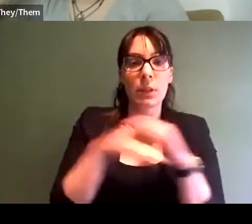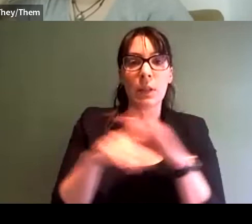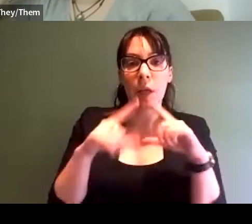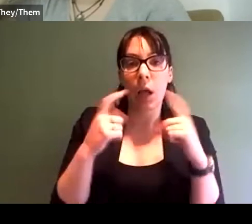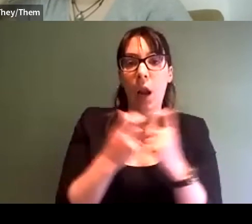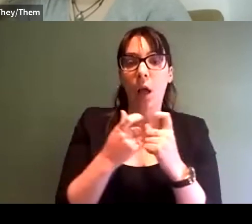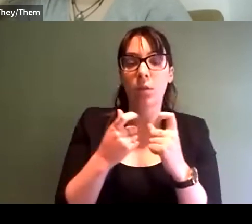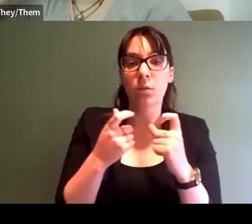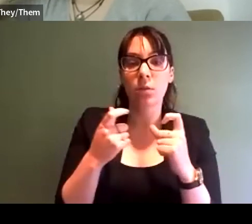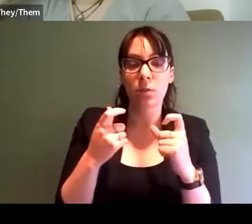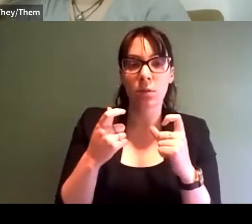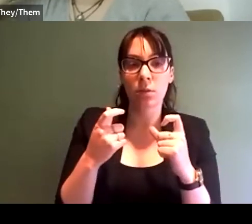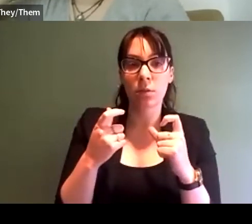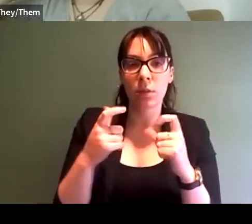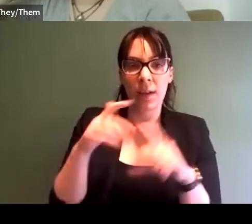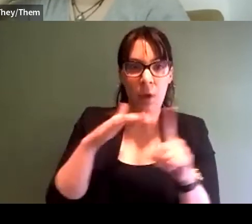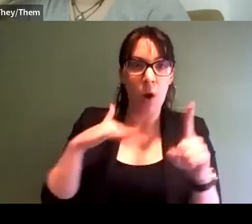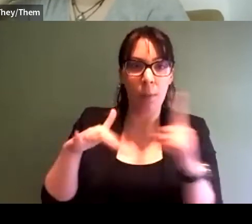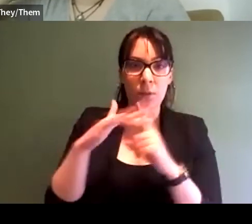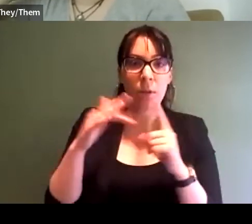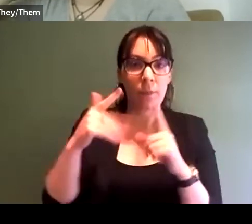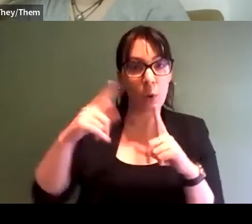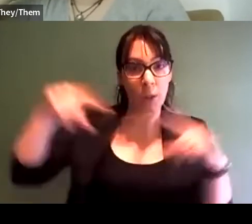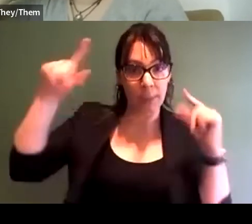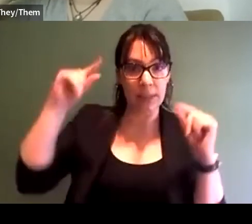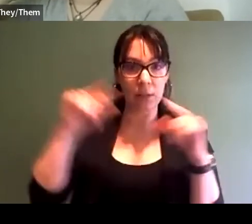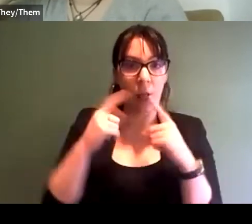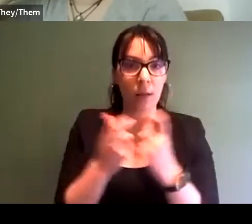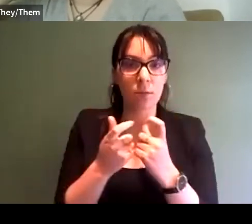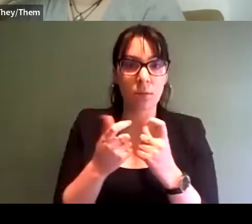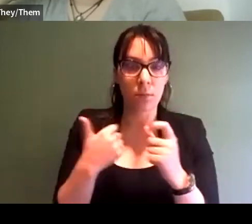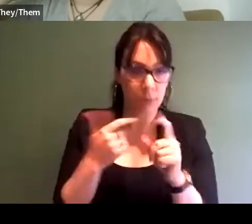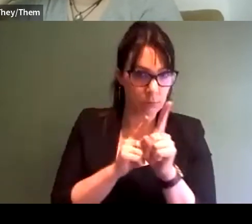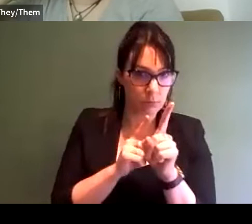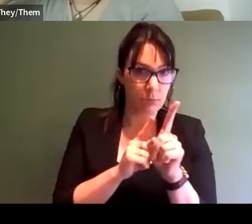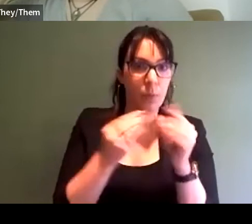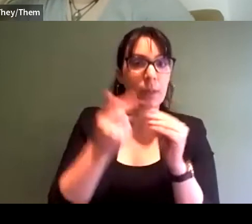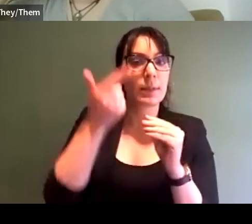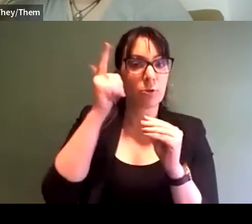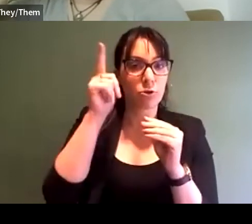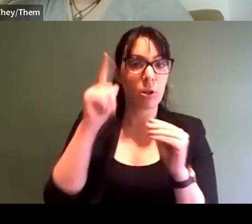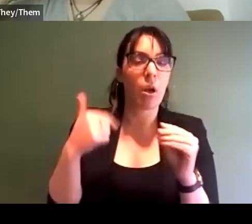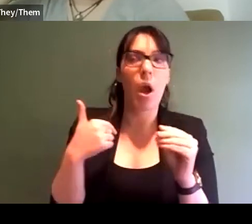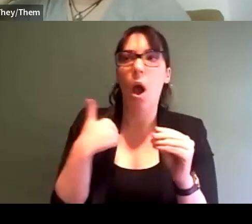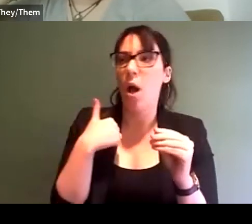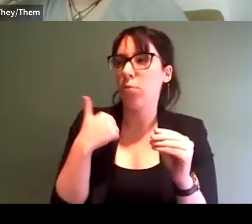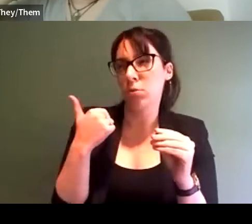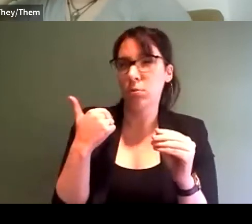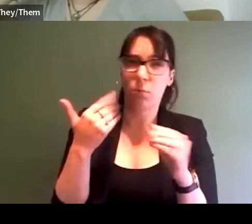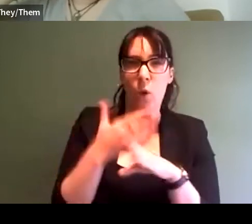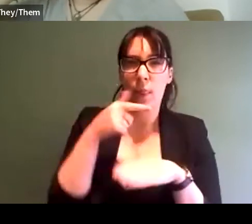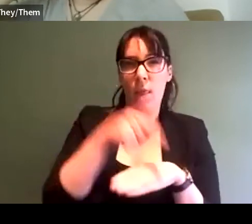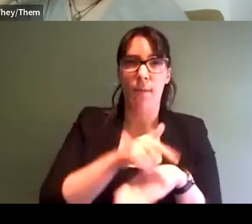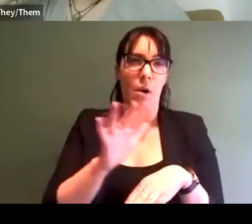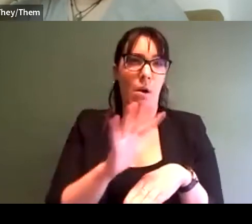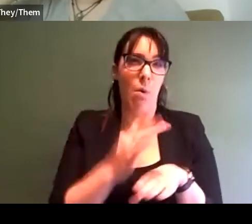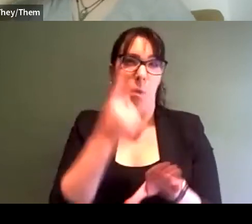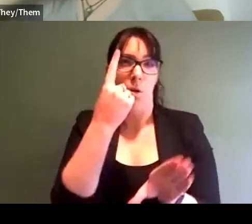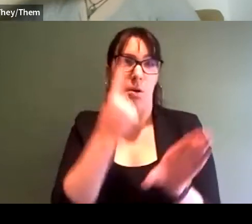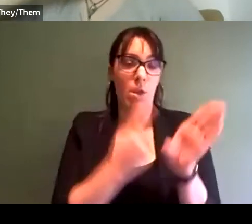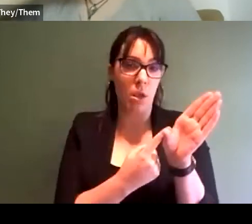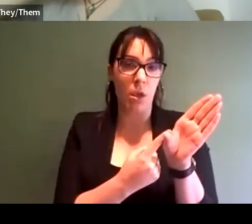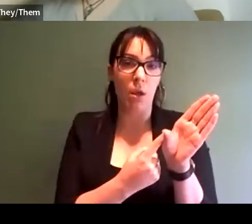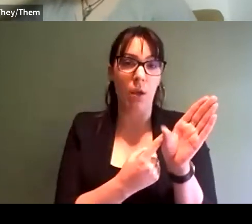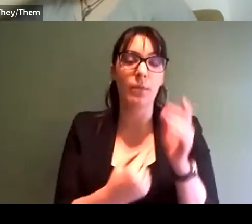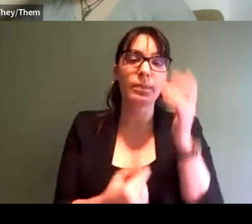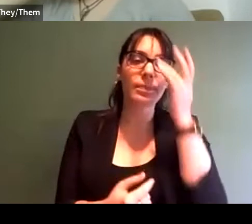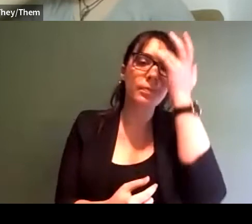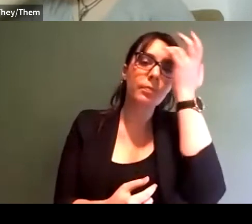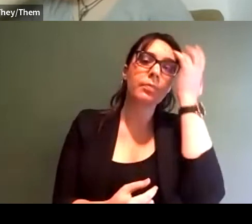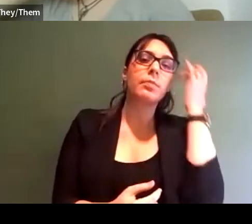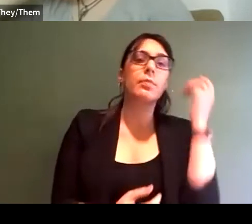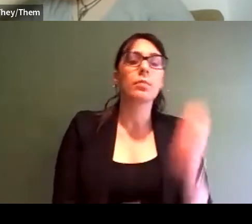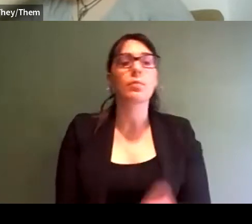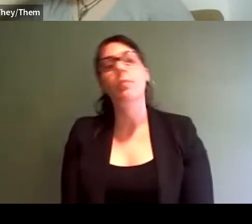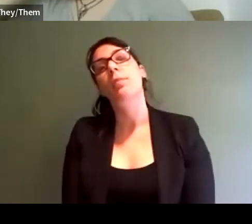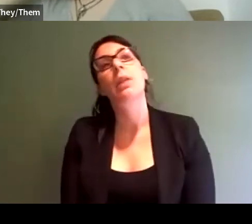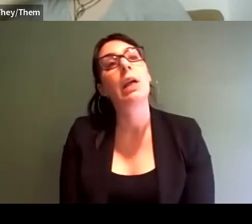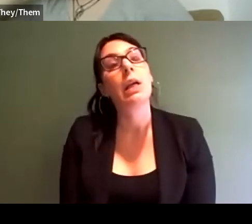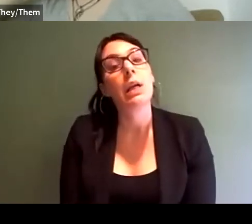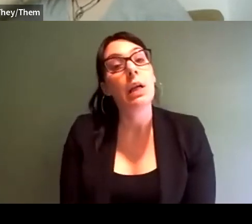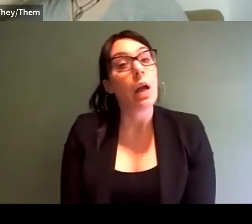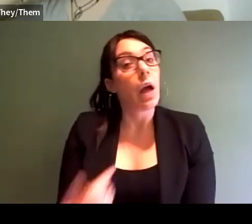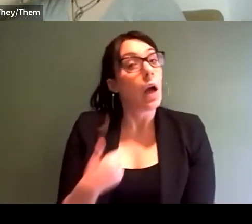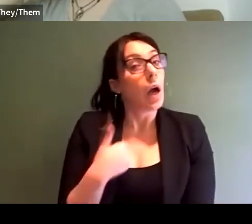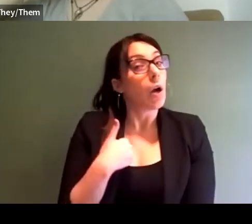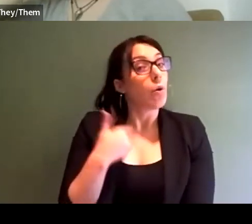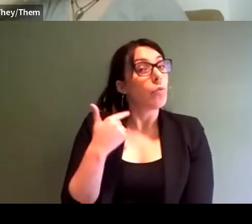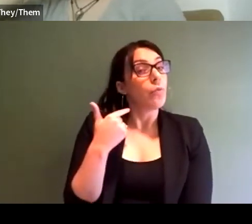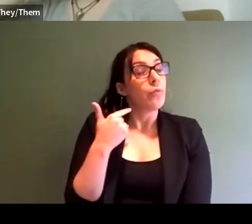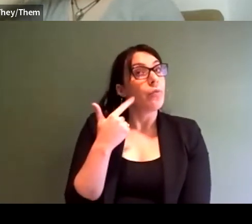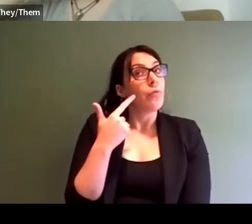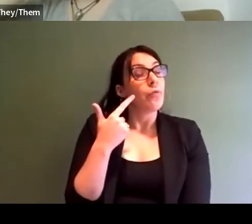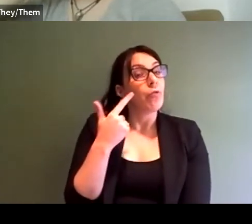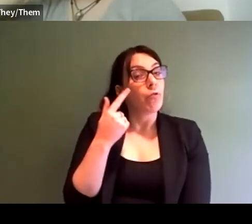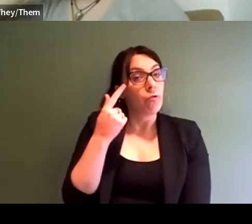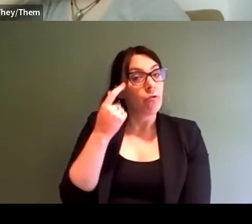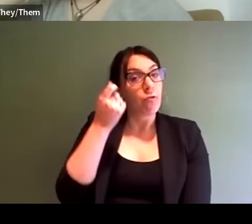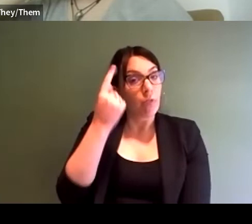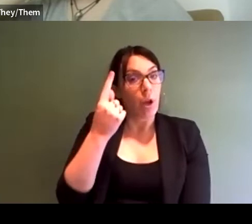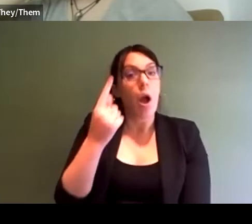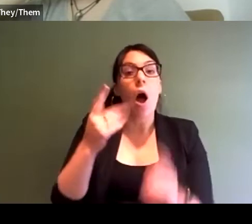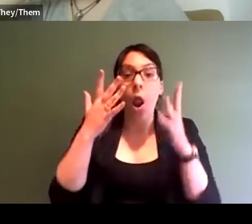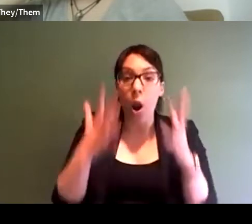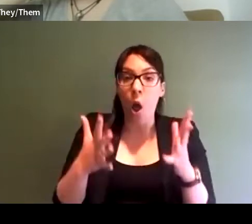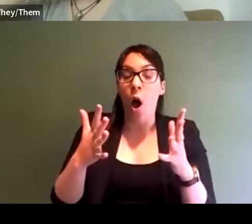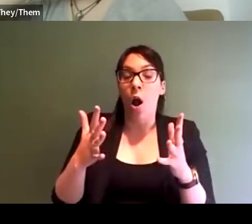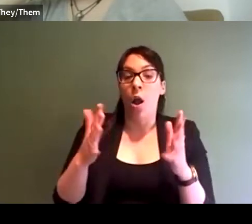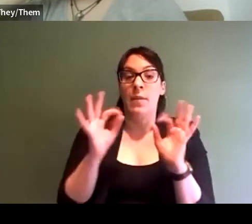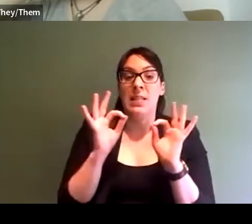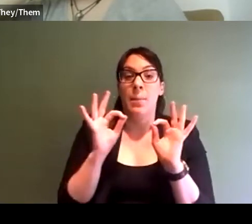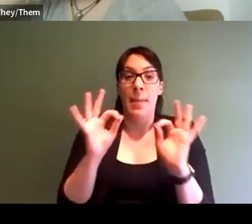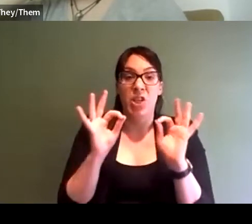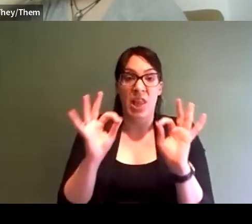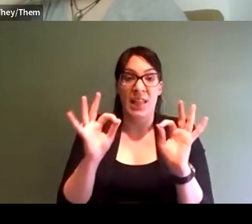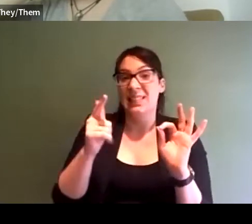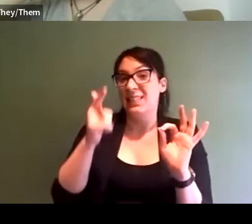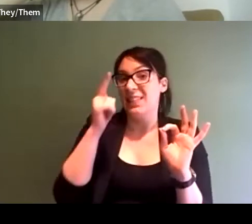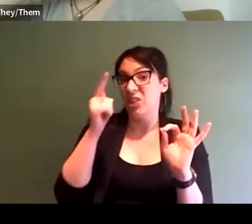More specifically, I'm Japanese as I do speak Japanese, and I have I was in there for about a year roughly last I was training to become a Linux Support Assistant, and I have found a lot of specialist teachers are the last to know what is actually going